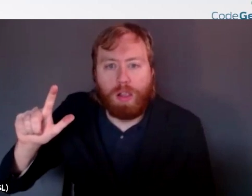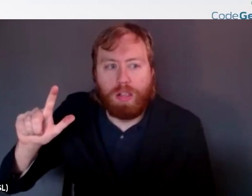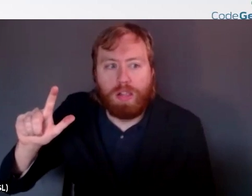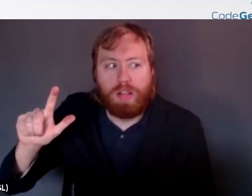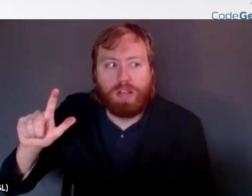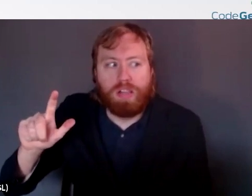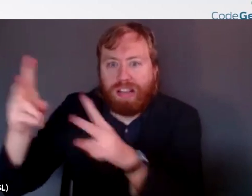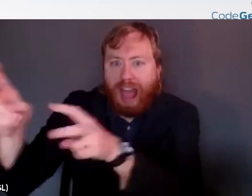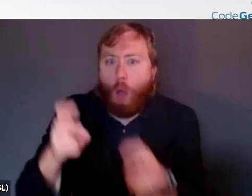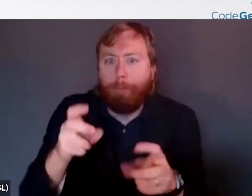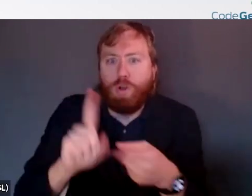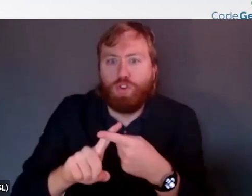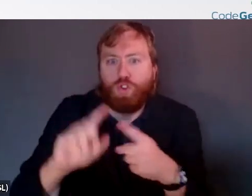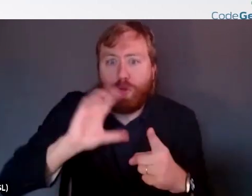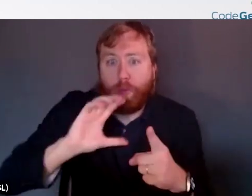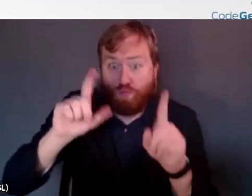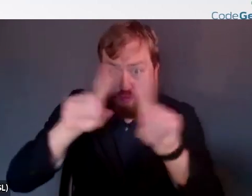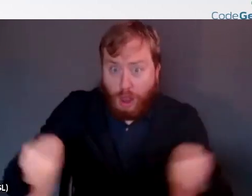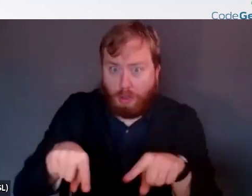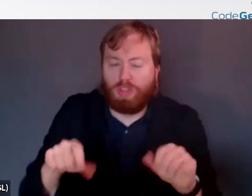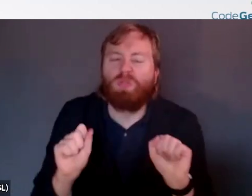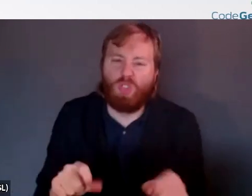that could change the accessibility of the site as well.